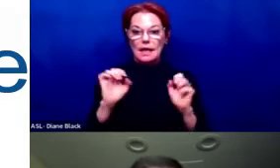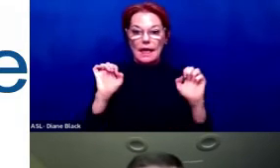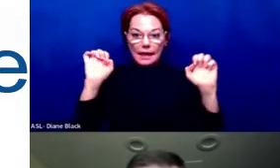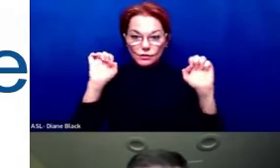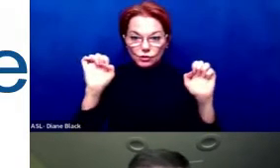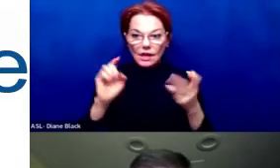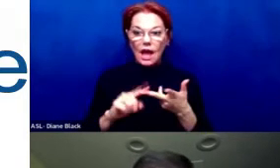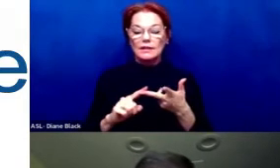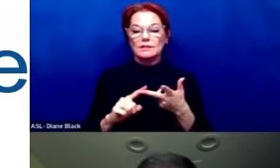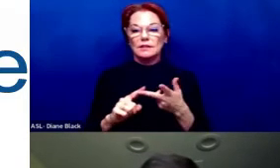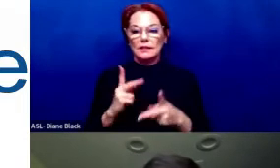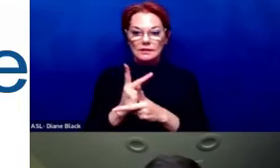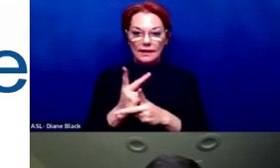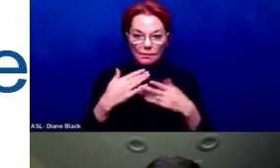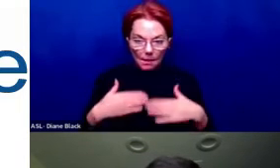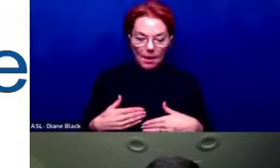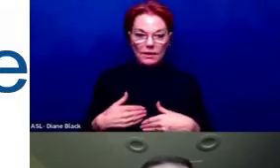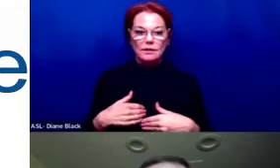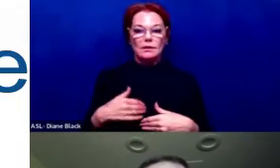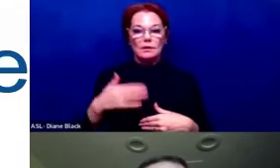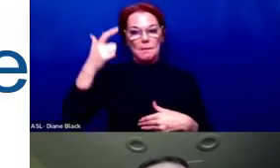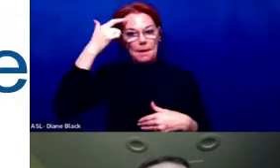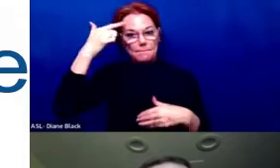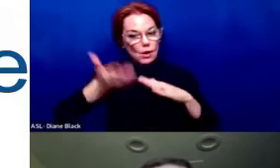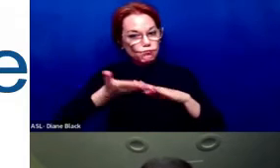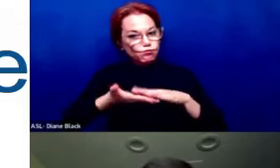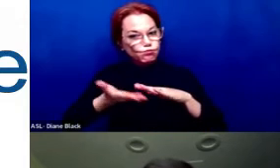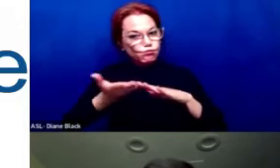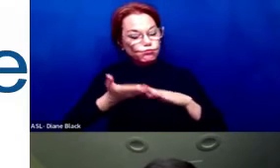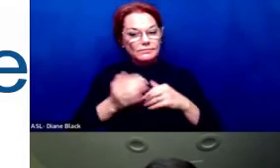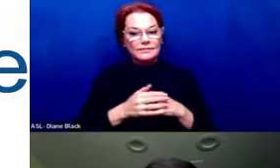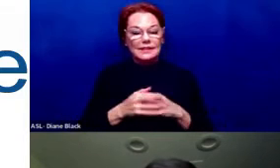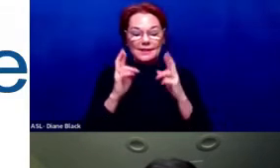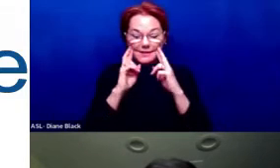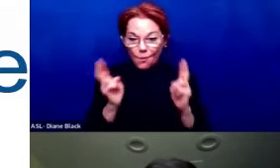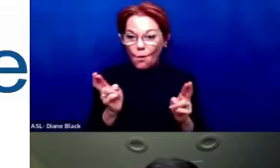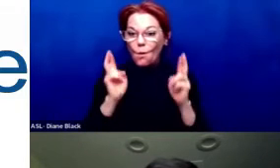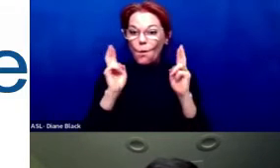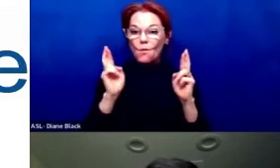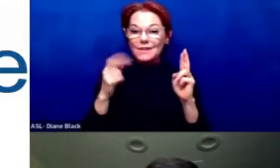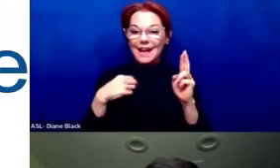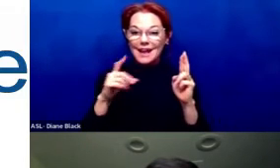with my body, and I keep my brain active, then hopefully, you know, I'm doing all the right things to stave this off.